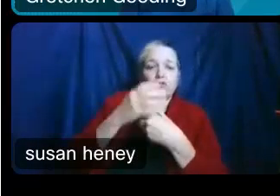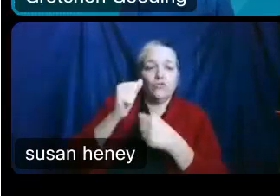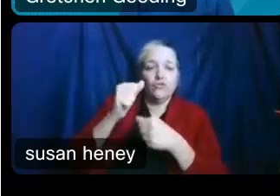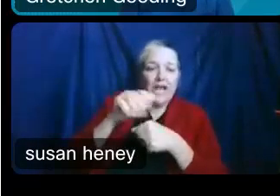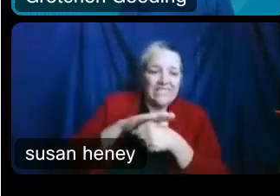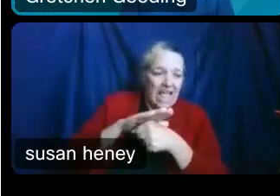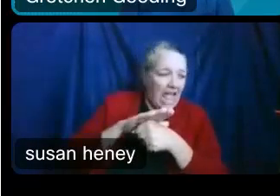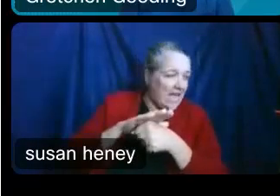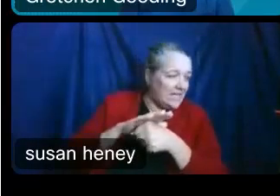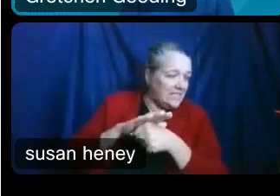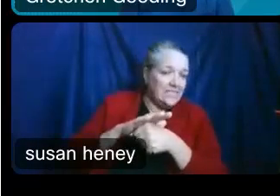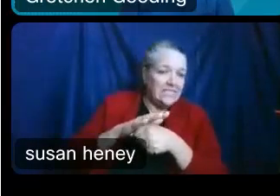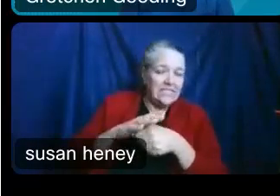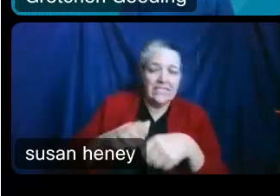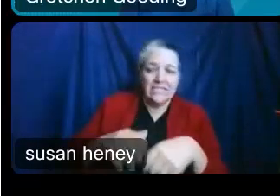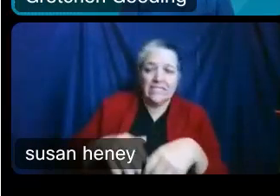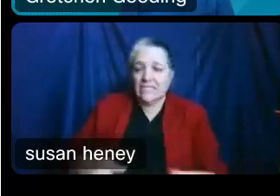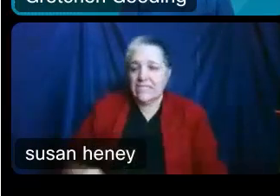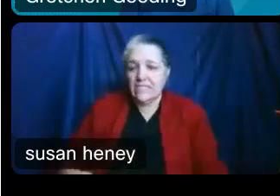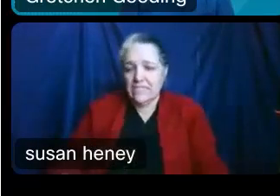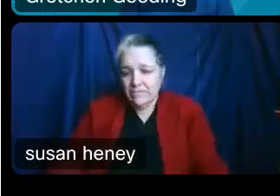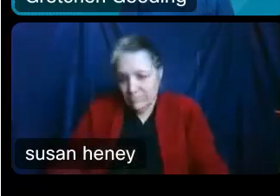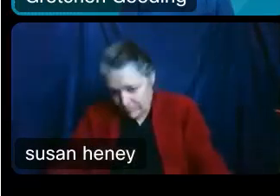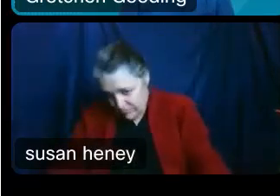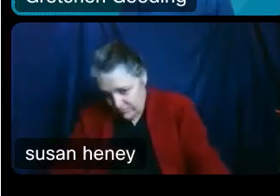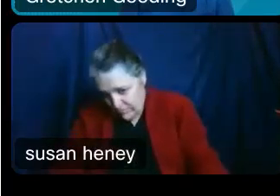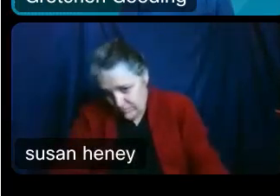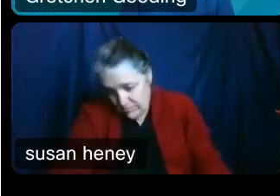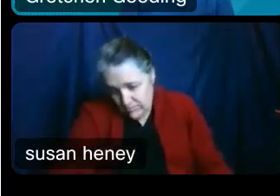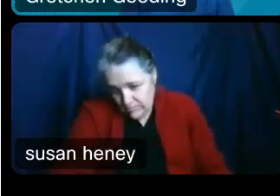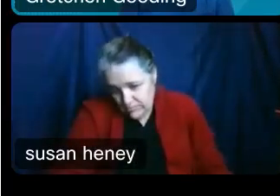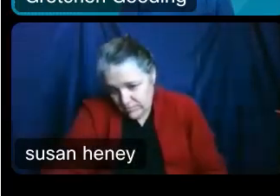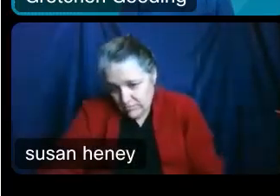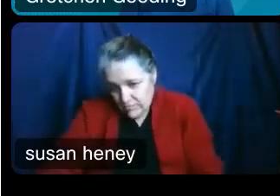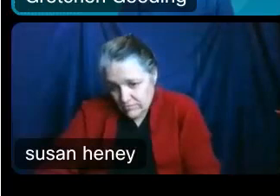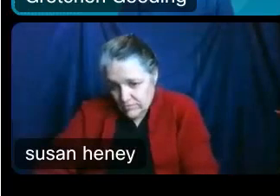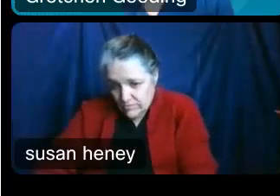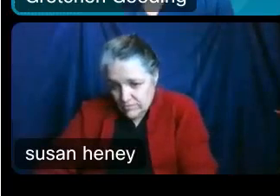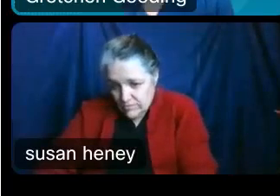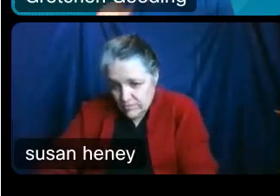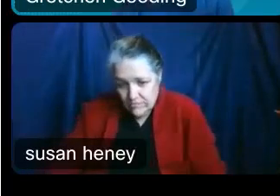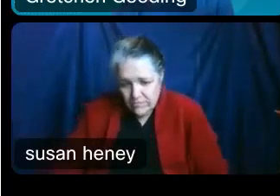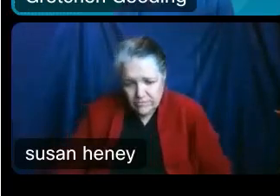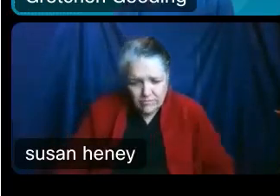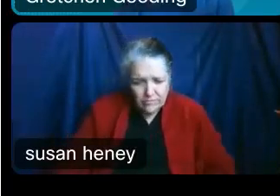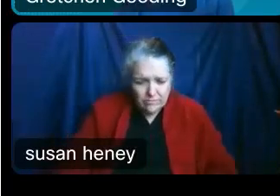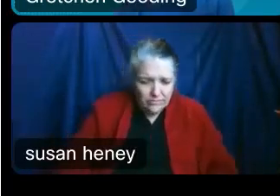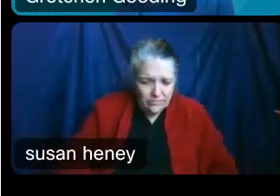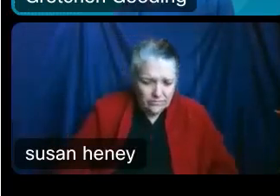quickly. We also have some other tools, including My Community Explorer, OnTheMap for Emergency